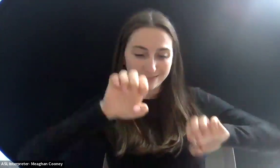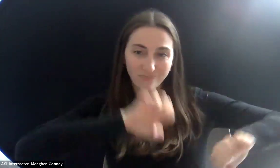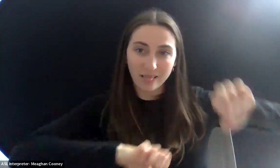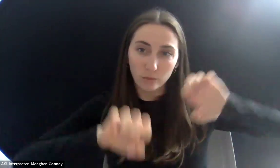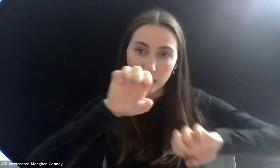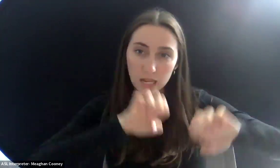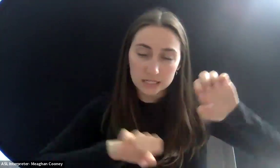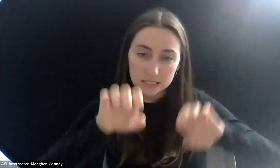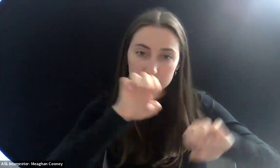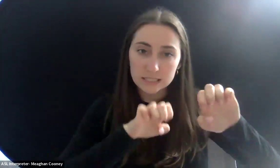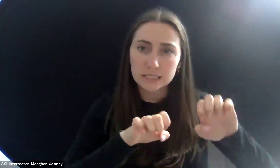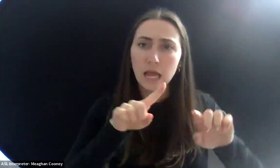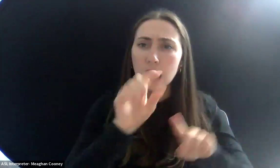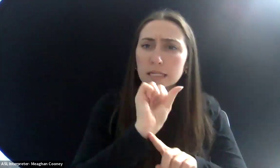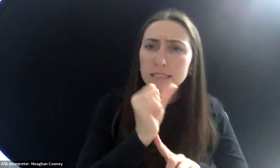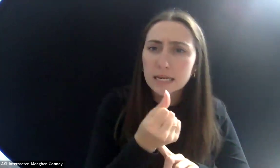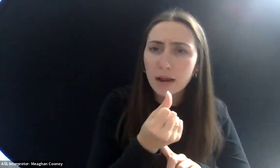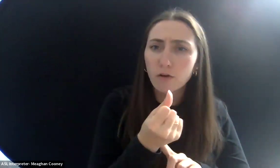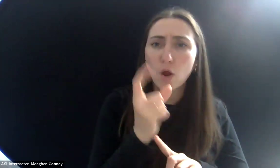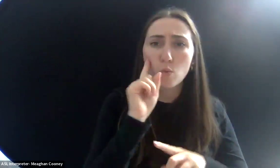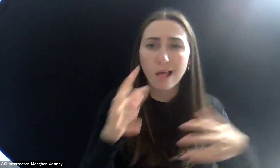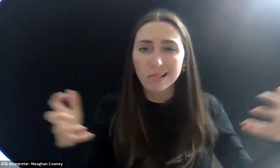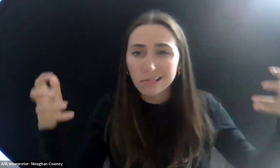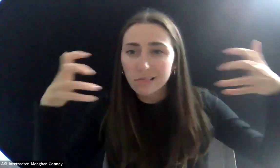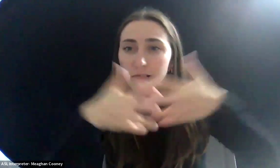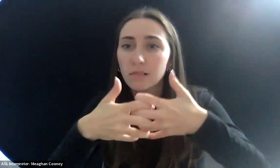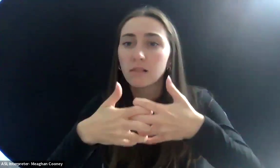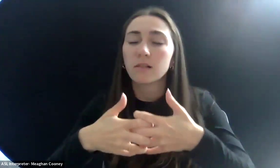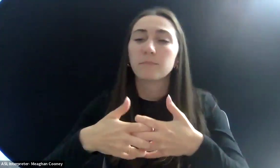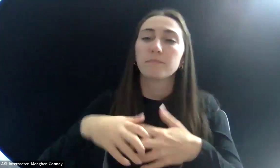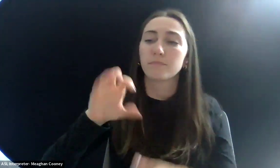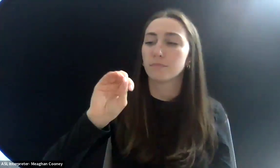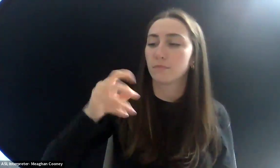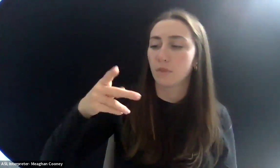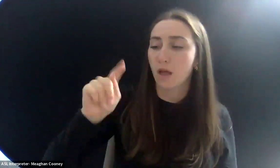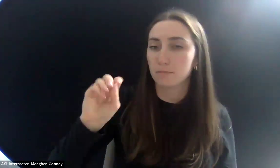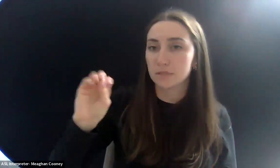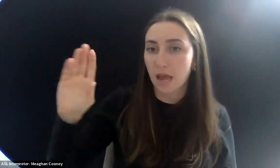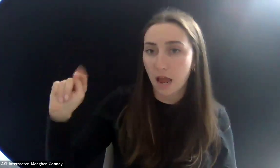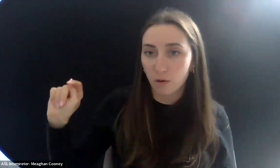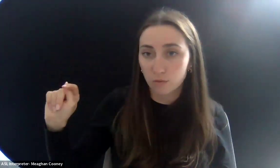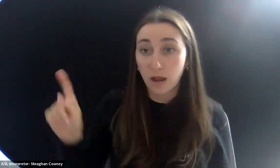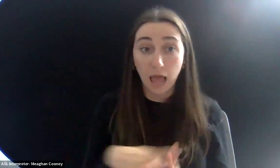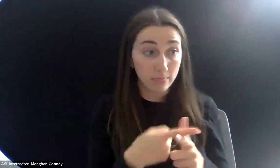a scenario that conforms to the opt out. And then we can take a look at how what you're proposing to do